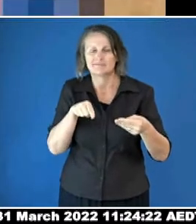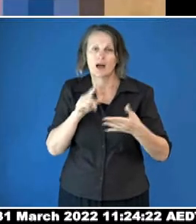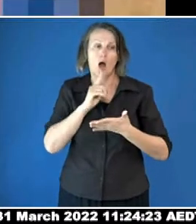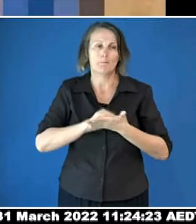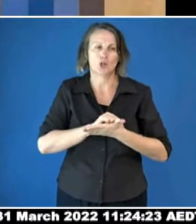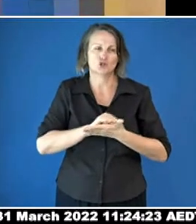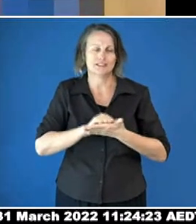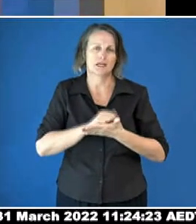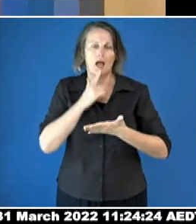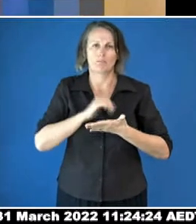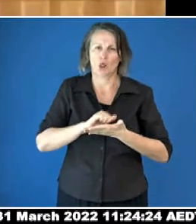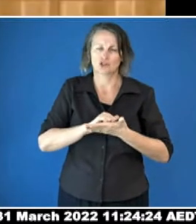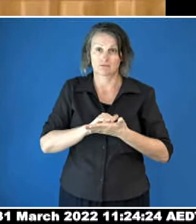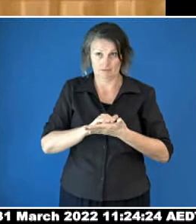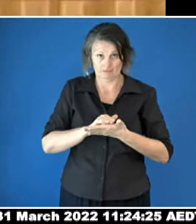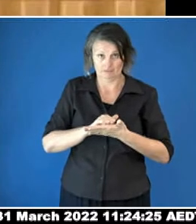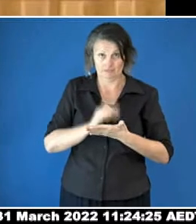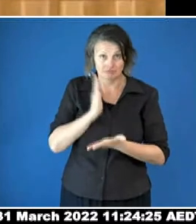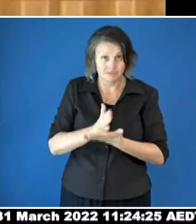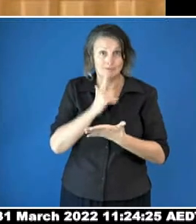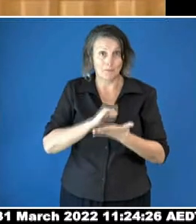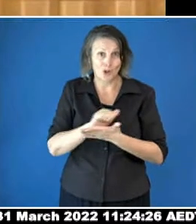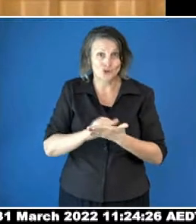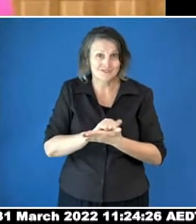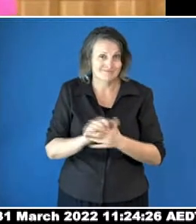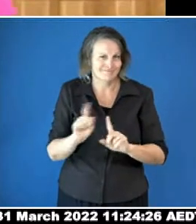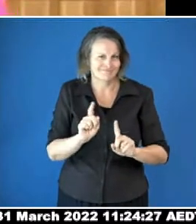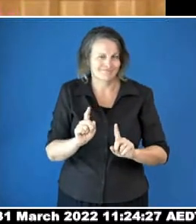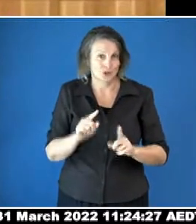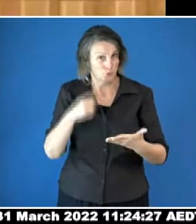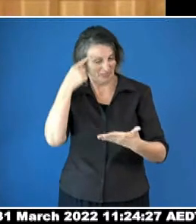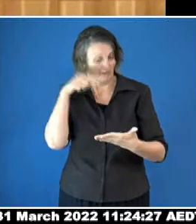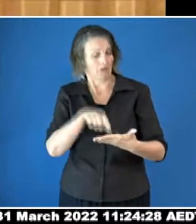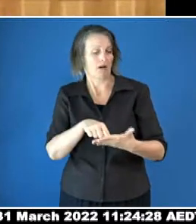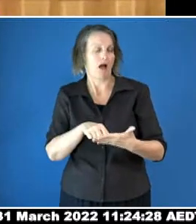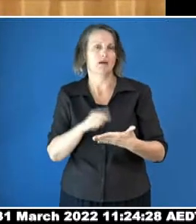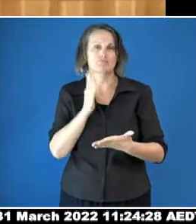When you say "kind of apology", how - did you consider it to it be an